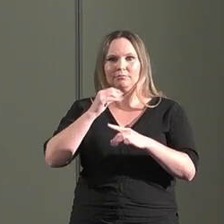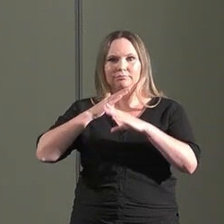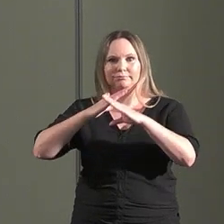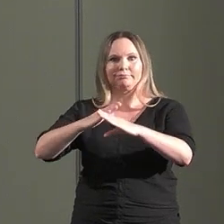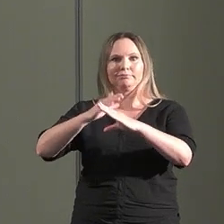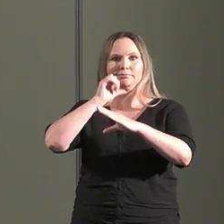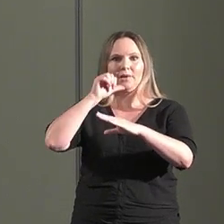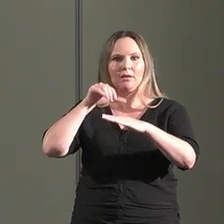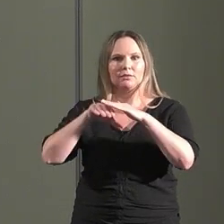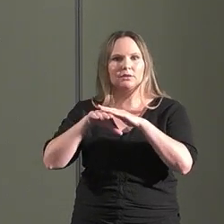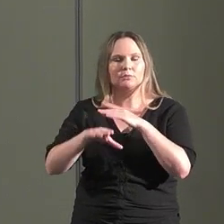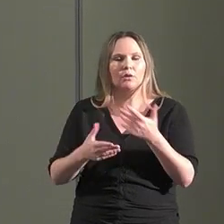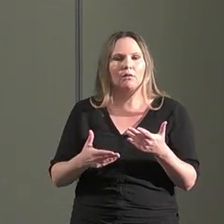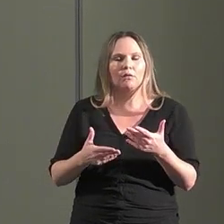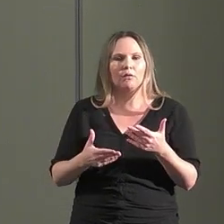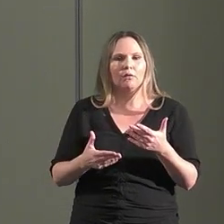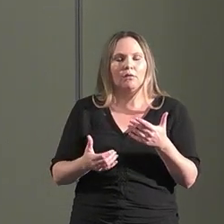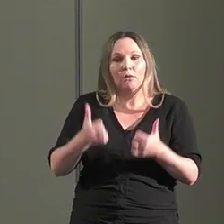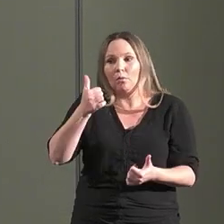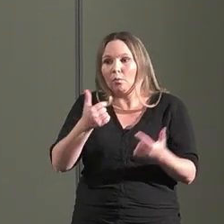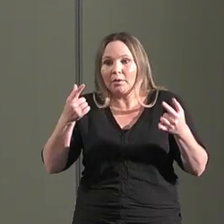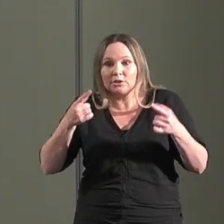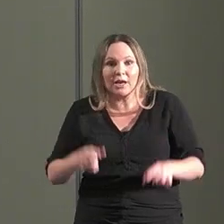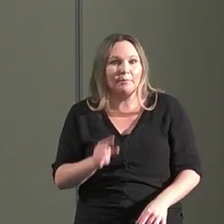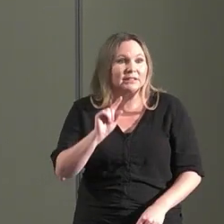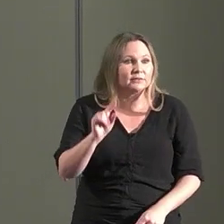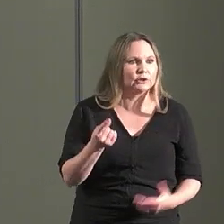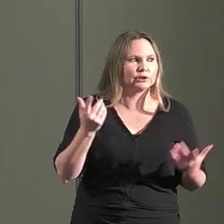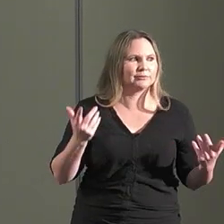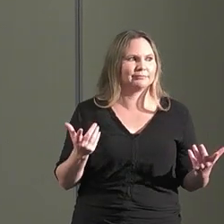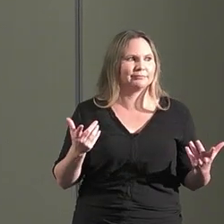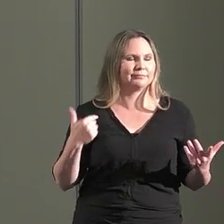And so, you know which comes first? Not something we controlled for.